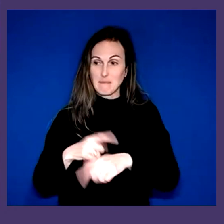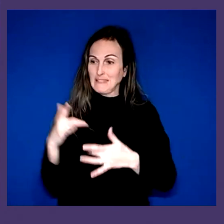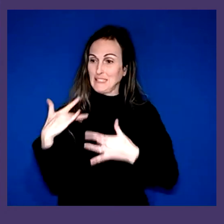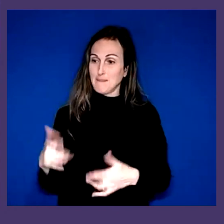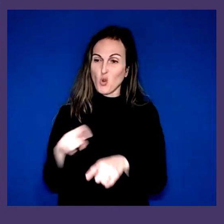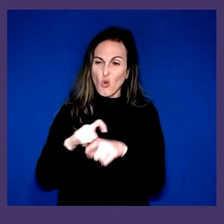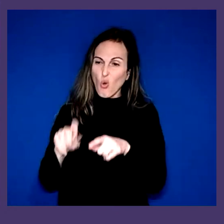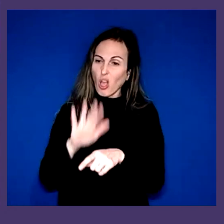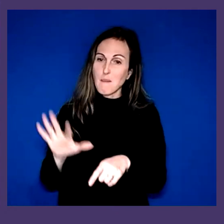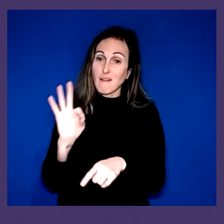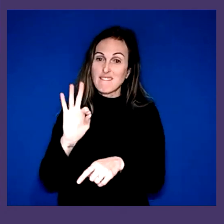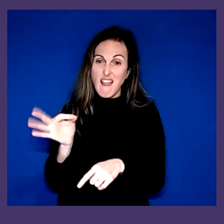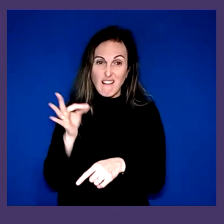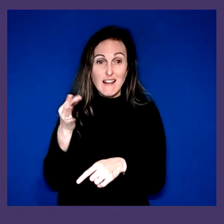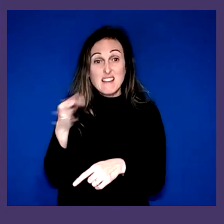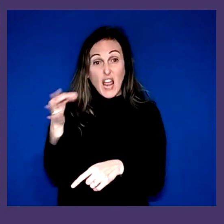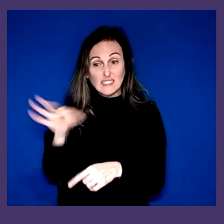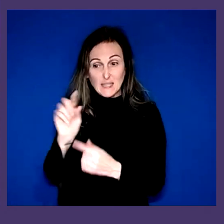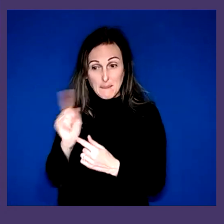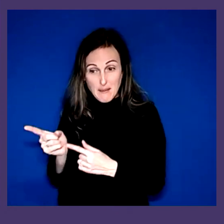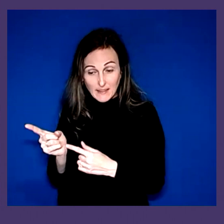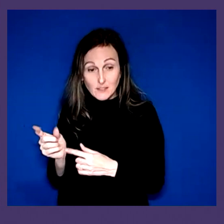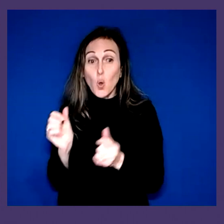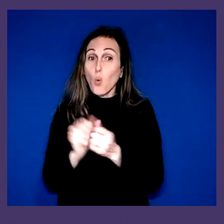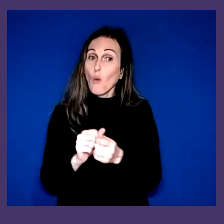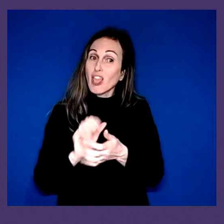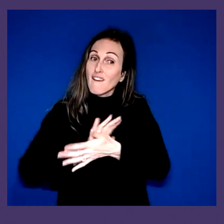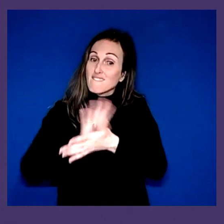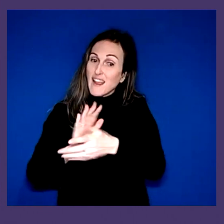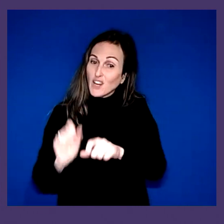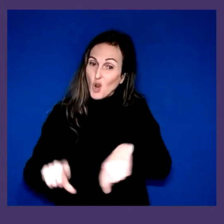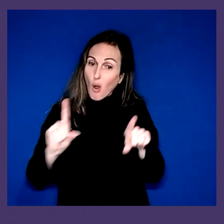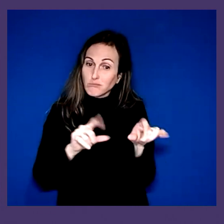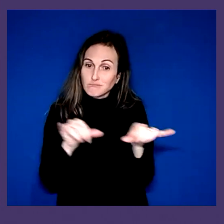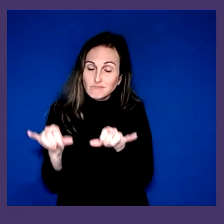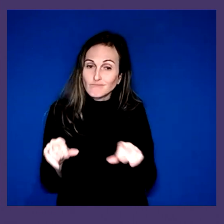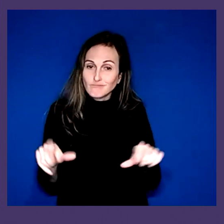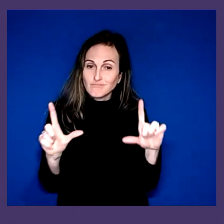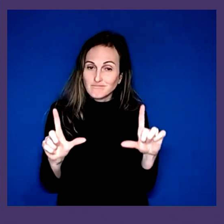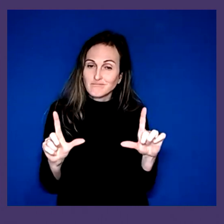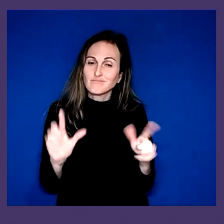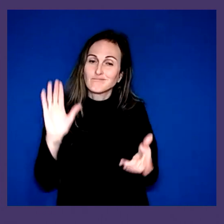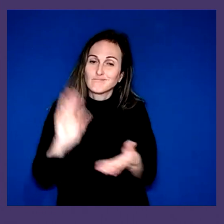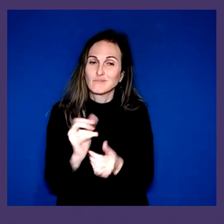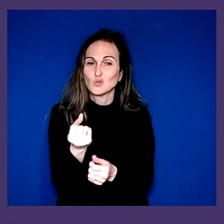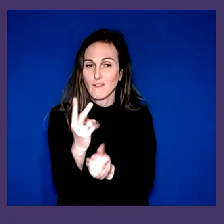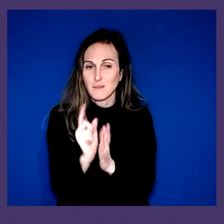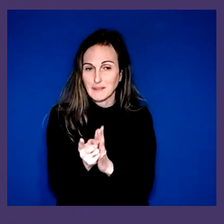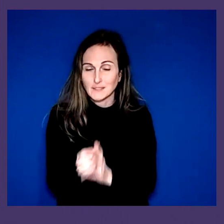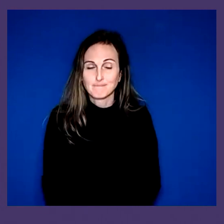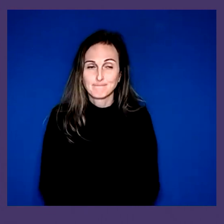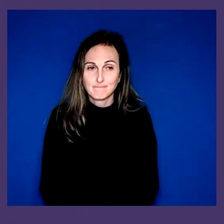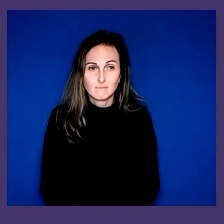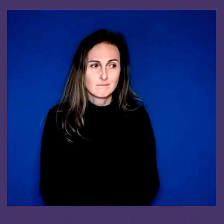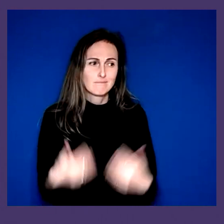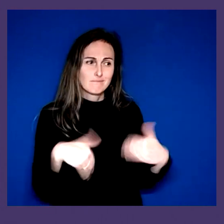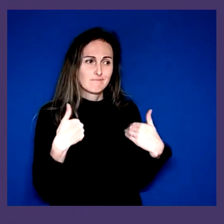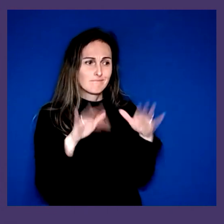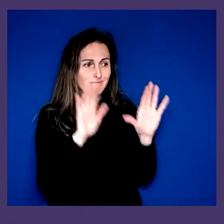That's an impressive reduction. It streamlines the process for people and gives people one more mechanism or way to interact with the support